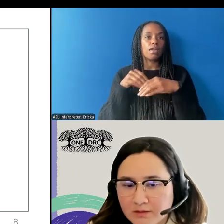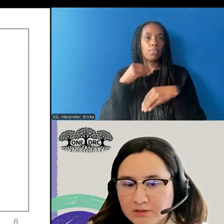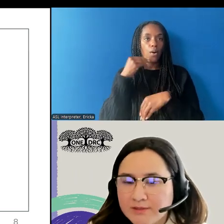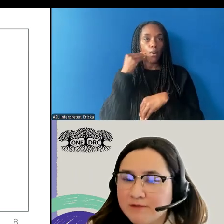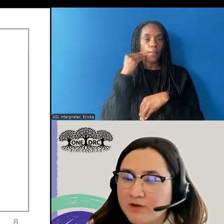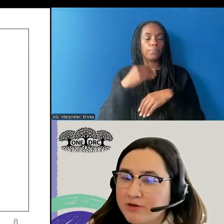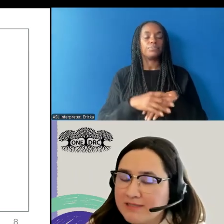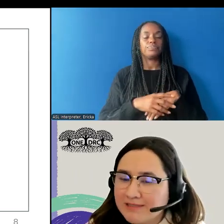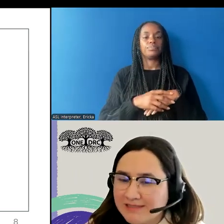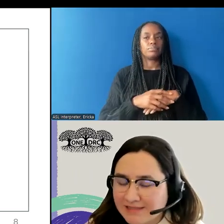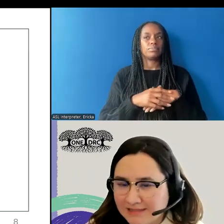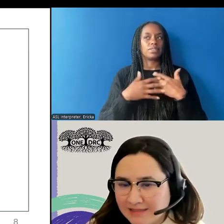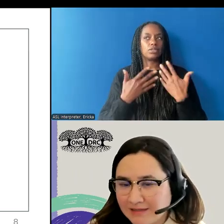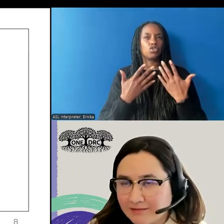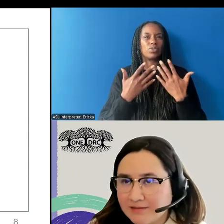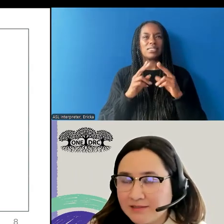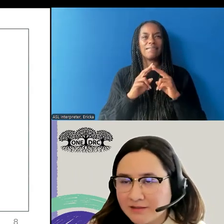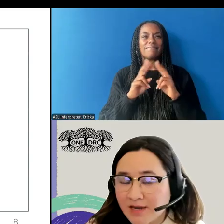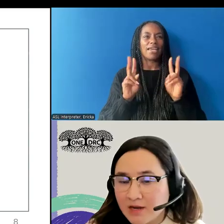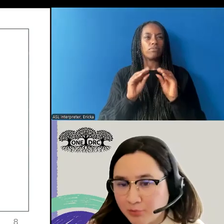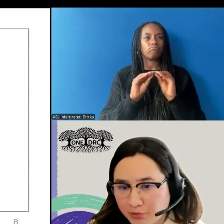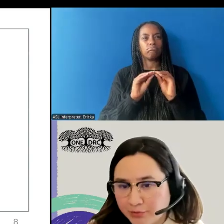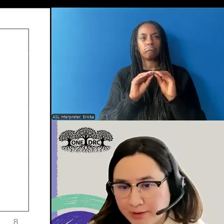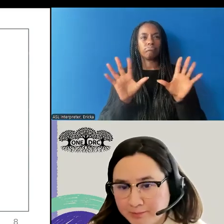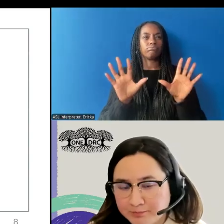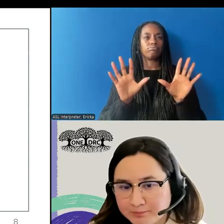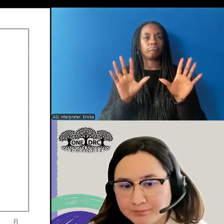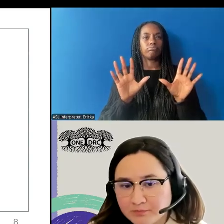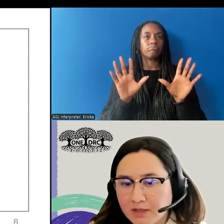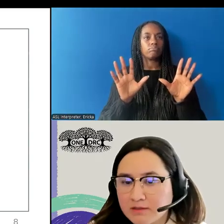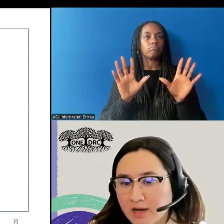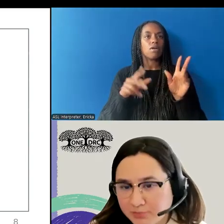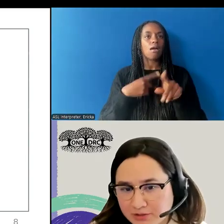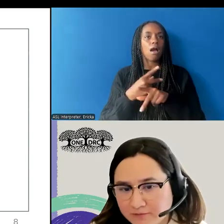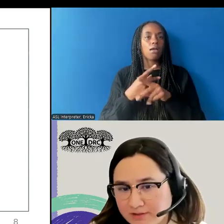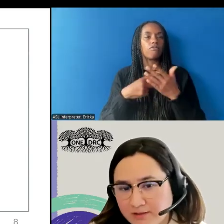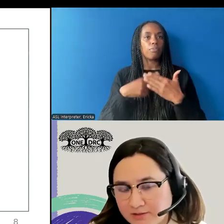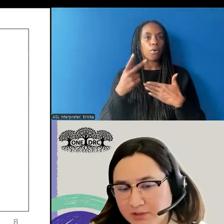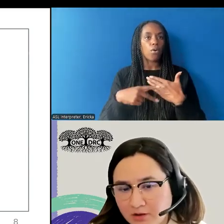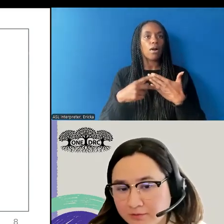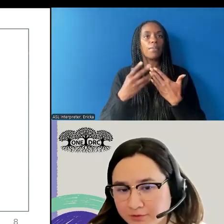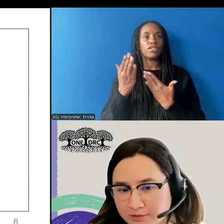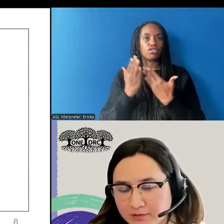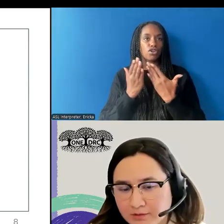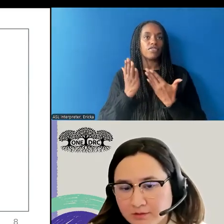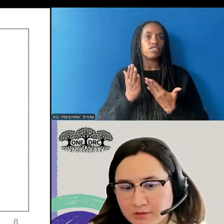So it's a very distinct, distinct type of program and type of service that is being offered.